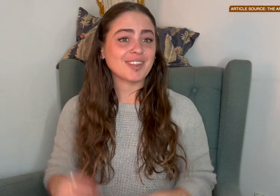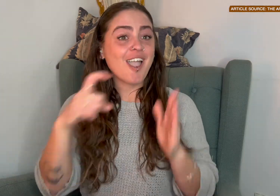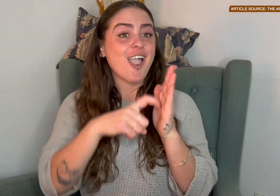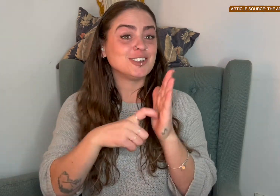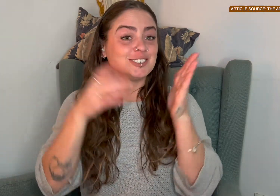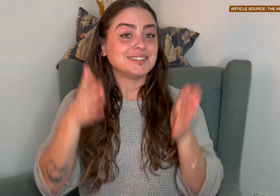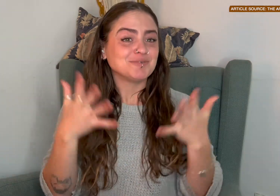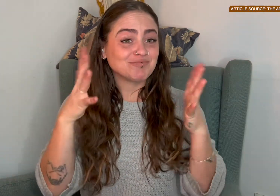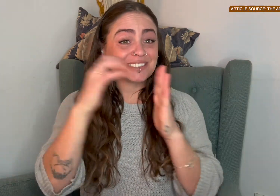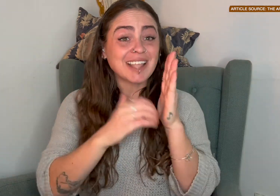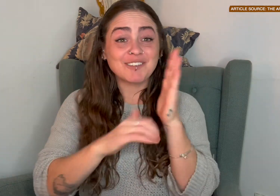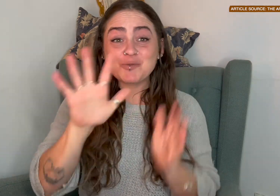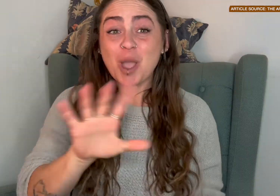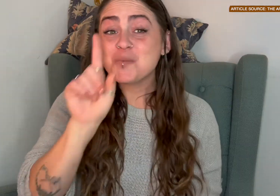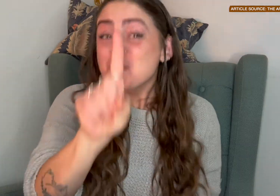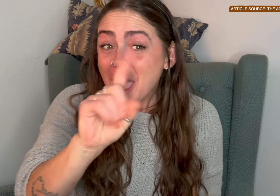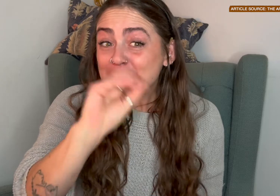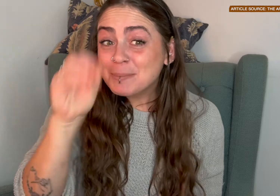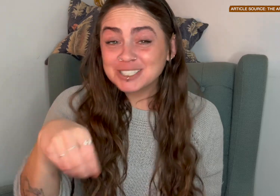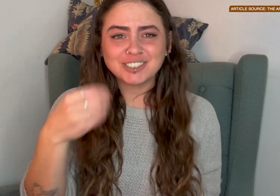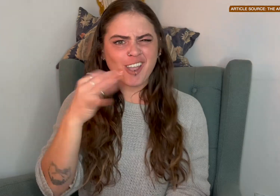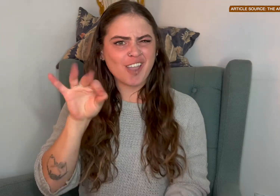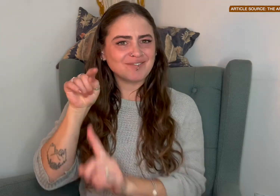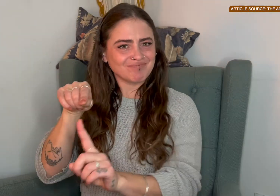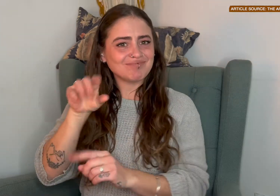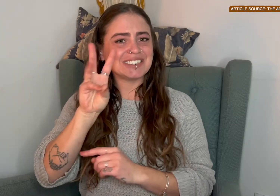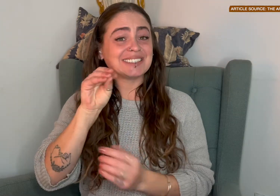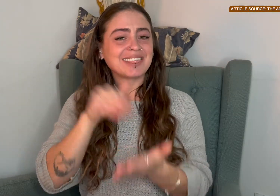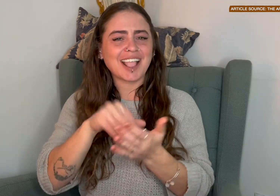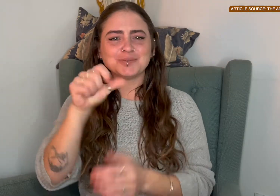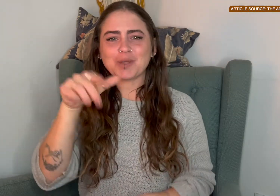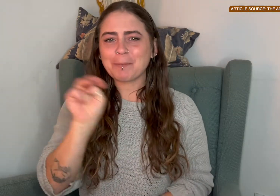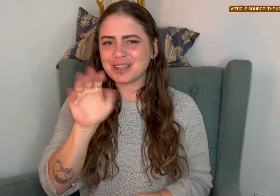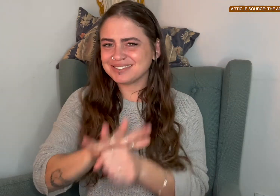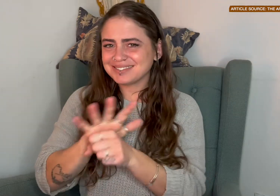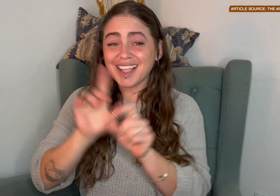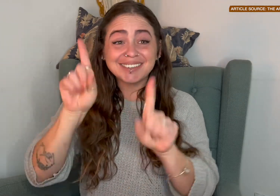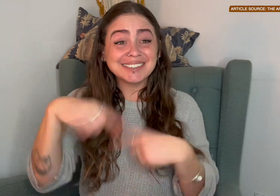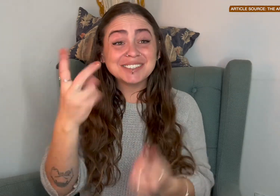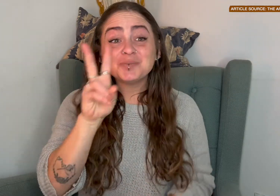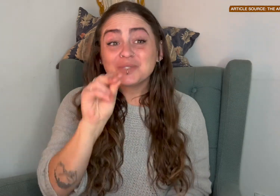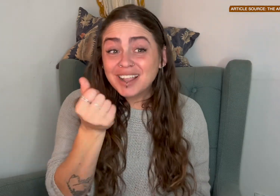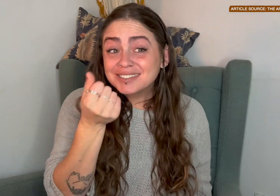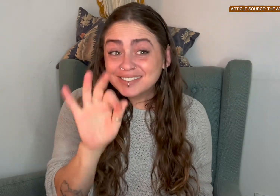Archaeologists have excavated around 1% of the 60,000 sq. m site since 2019,